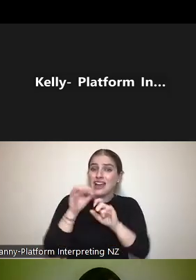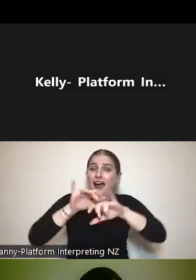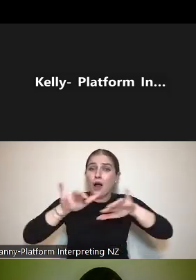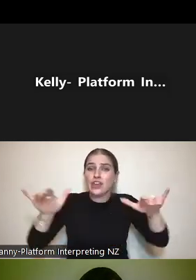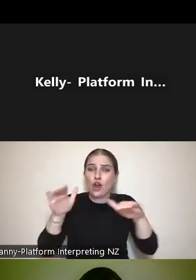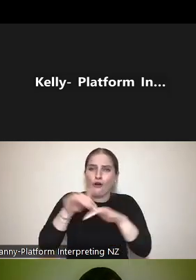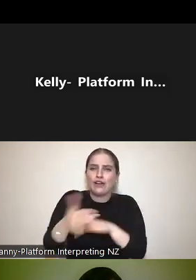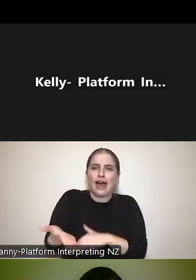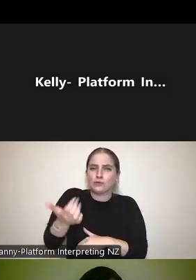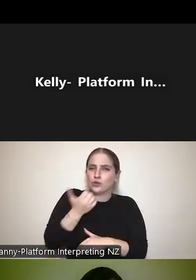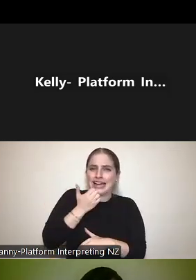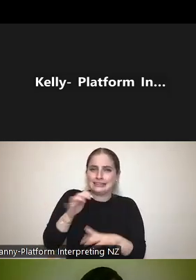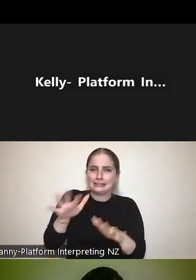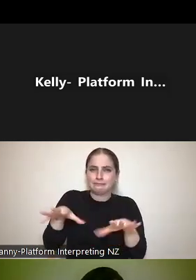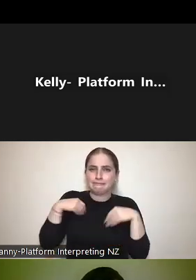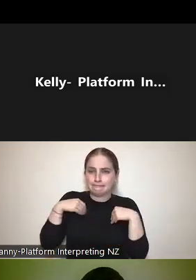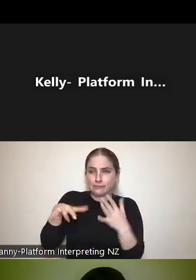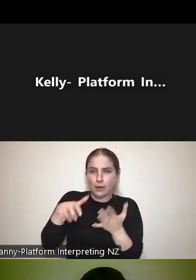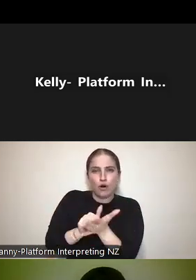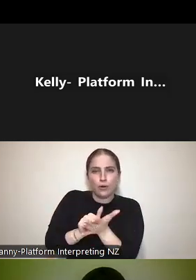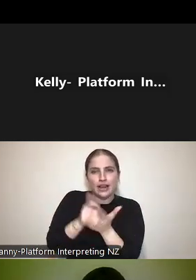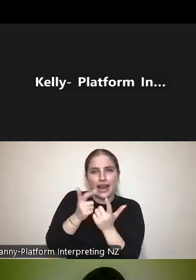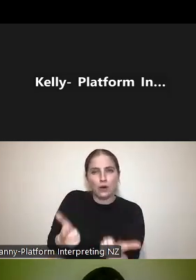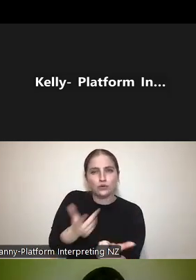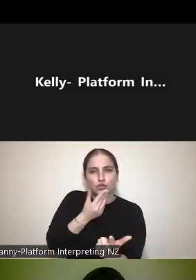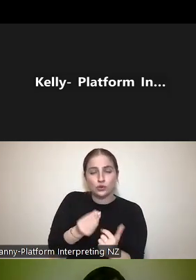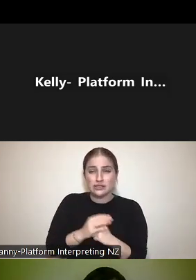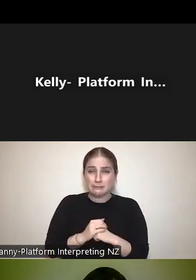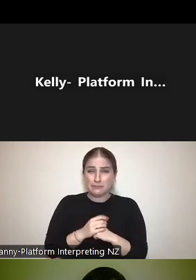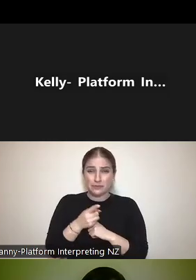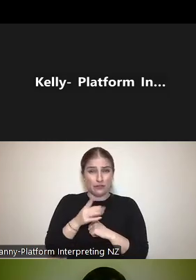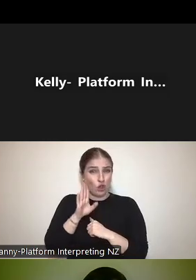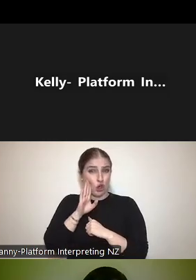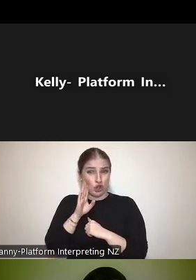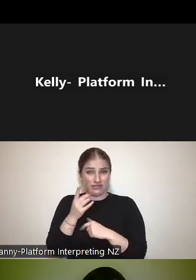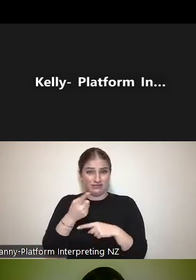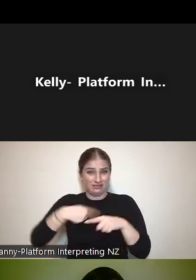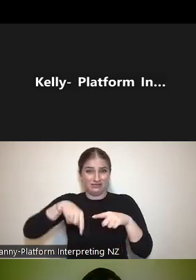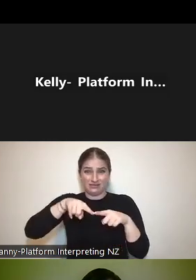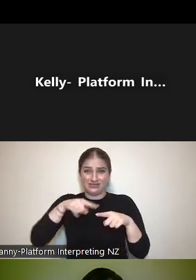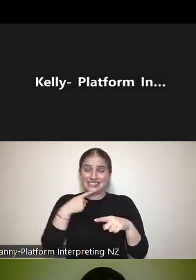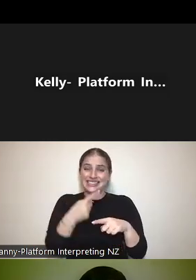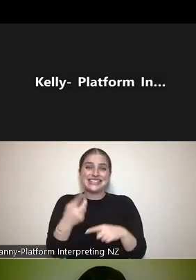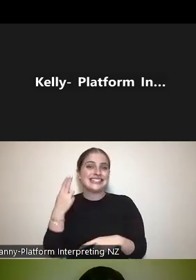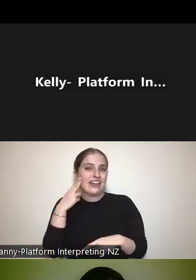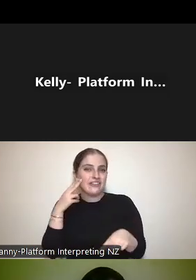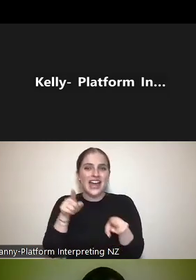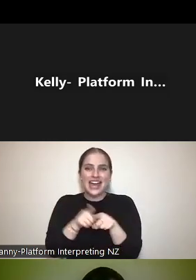the time. You've heard us say and write, Deaf and disabled, and as Stace said, it's It's a broad term,